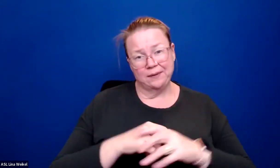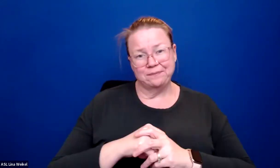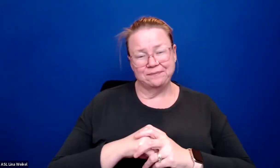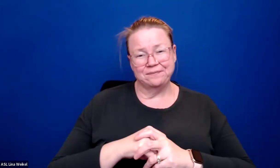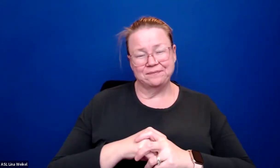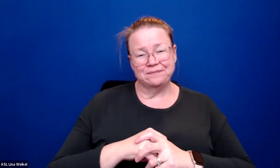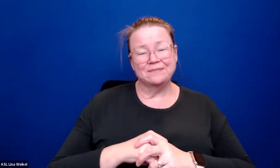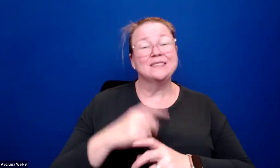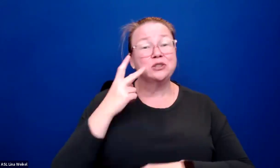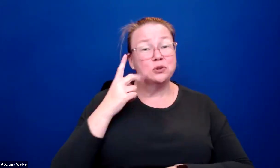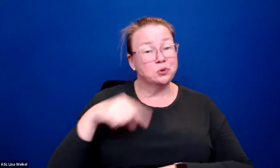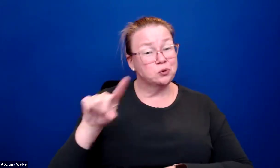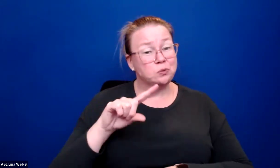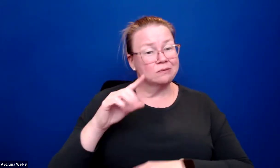Elissa w/ APRIL: and we will see you next month.